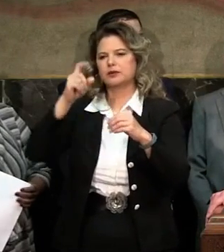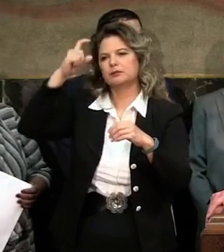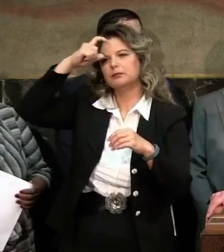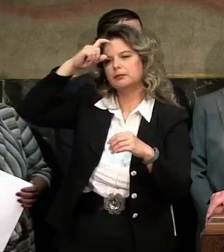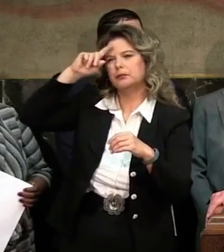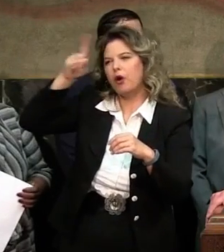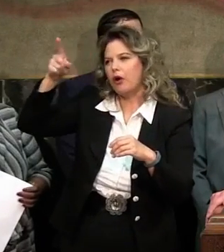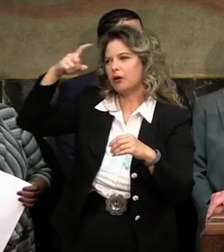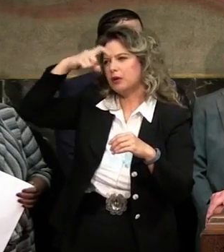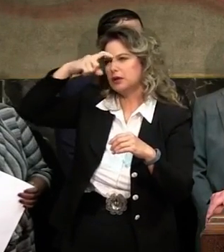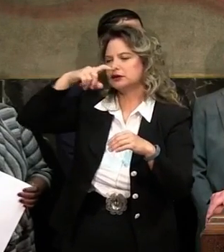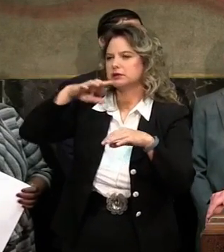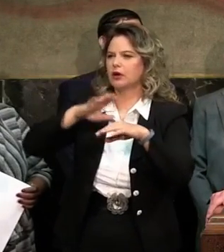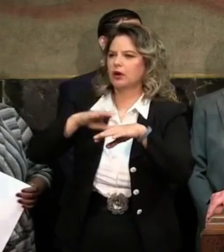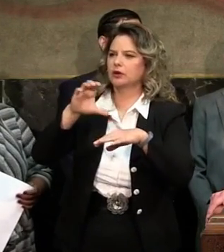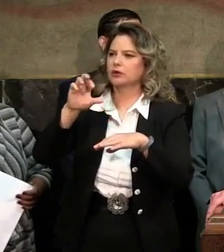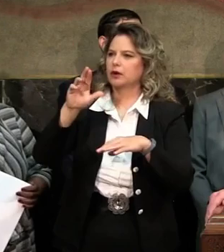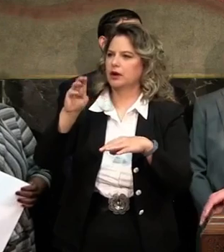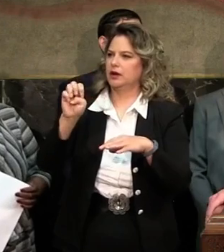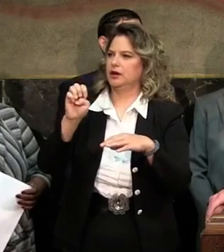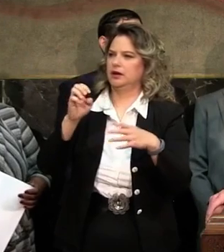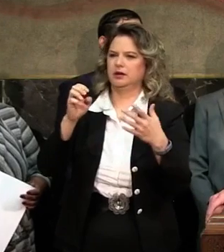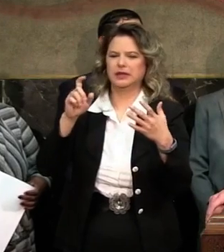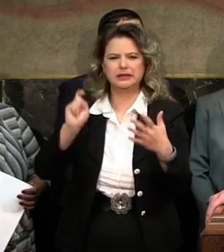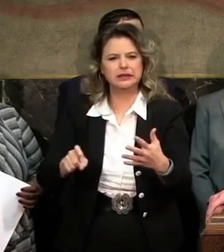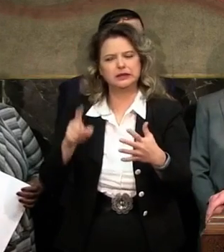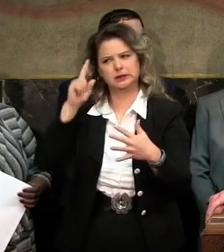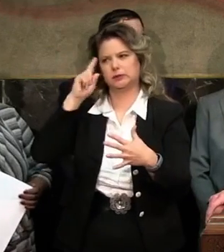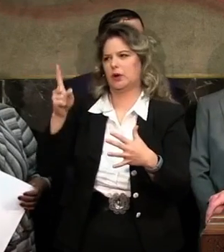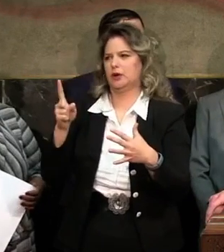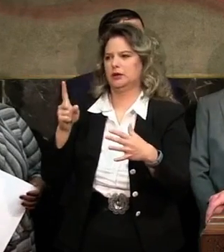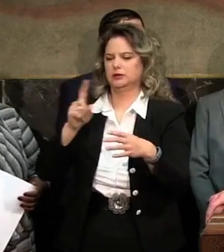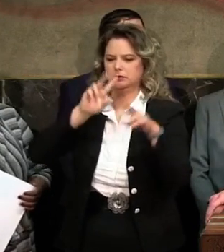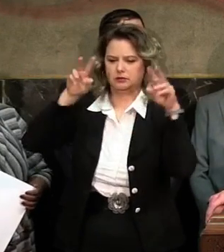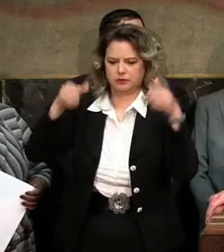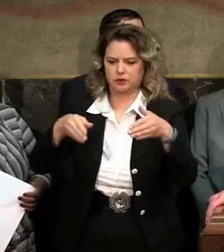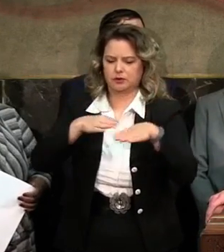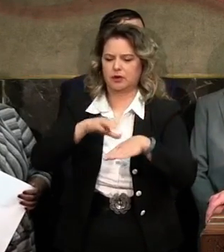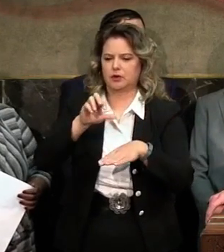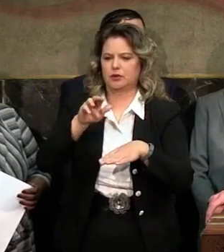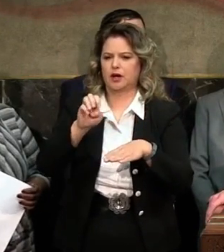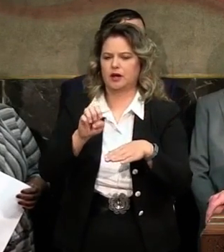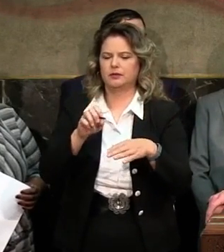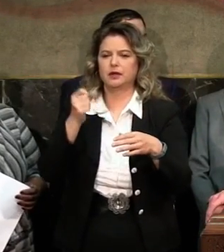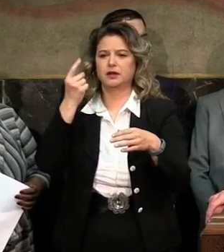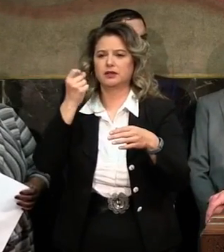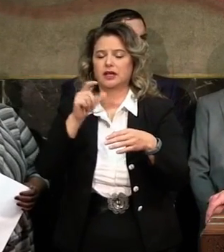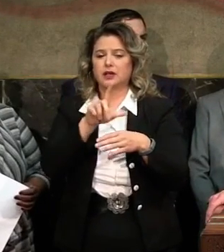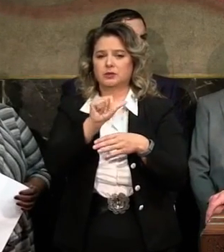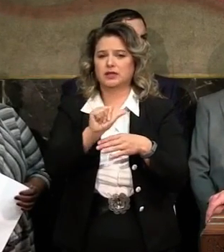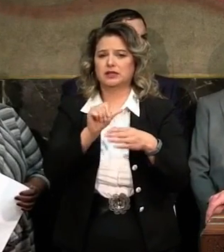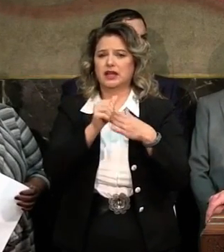I repeat we need to be smart on crime. A chief reason that Louisiana leads the nation on imprisonment is this: we lock